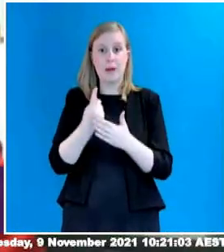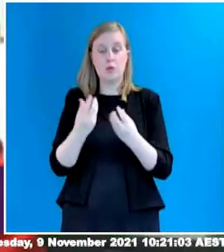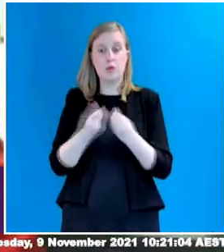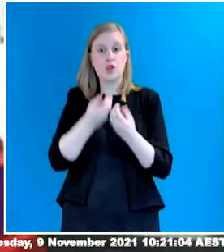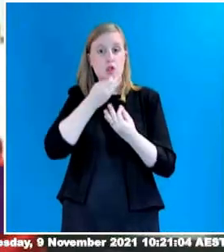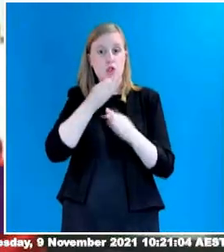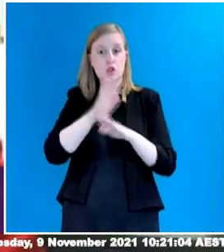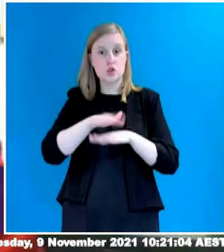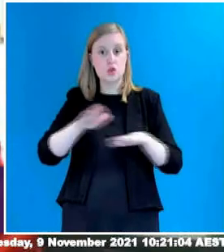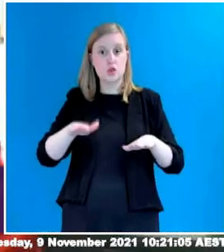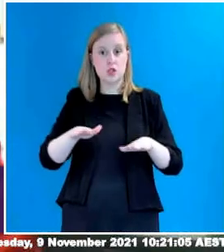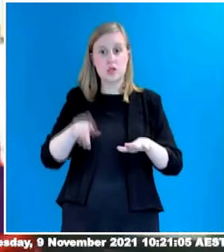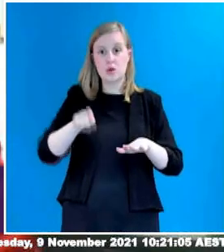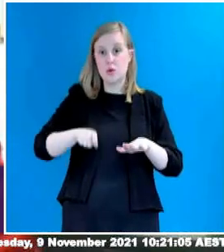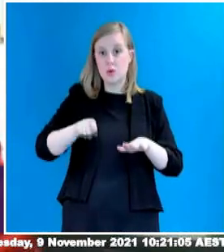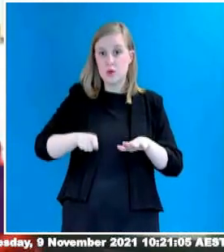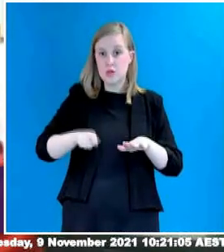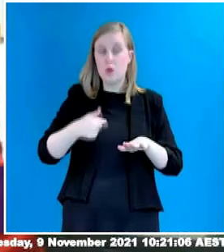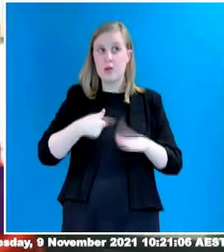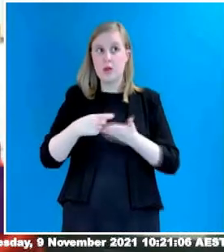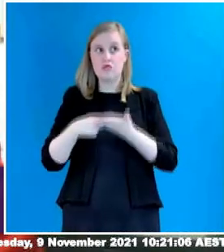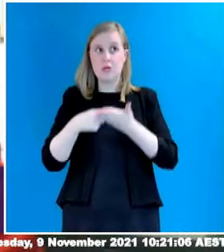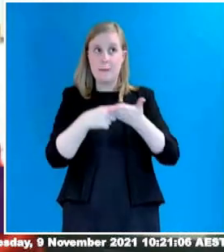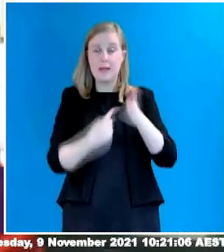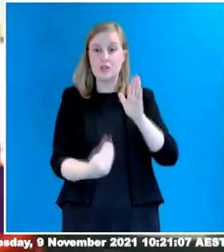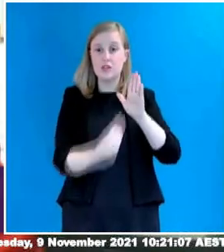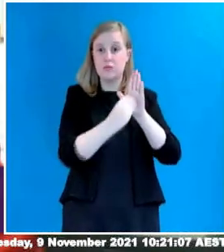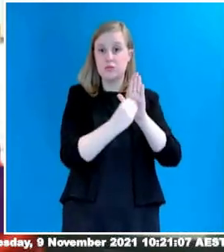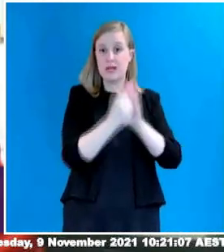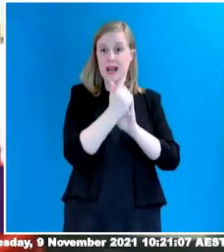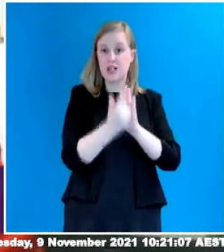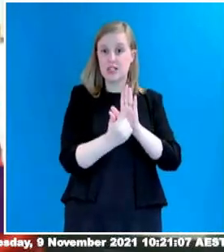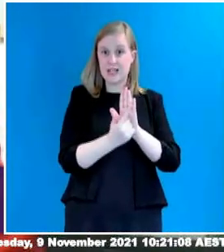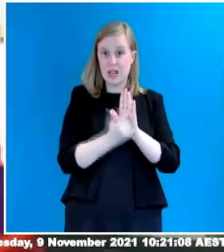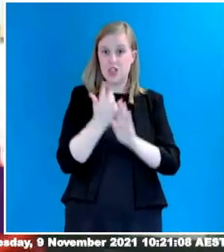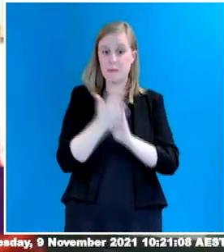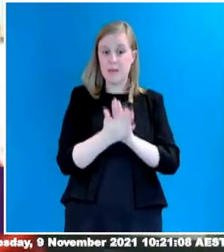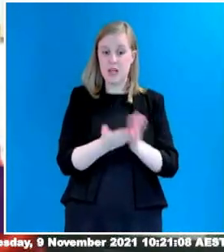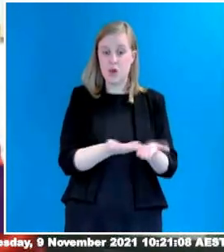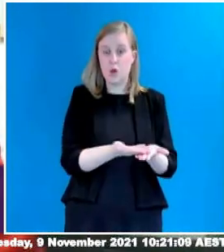clear in the legislation, so that it can be applied in the more everyday cases.